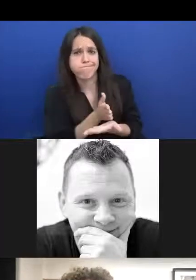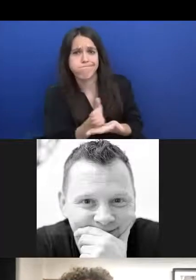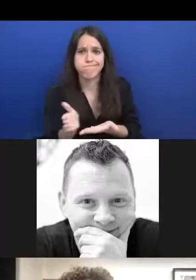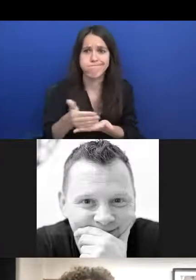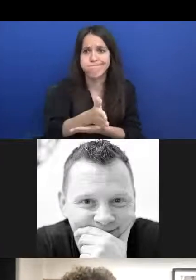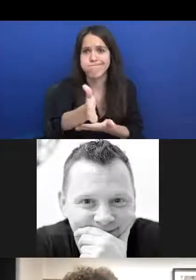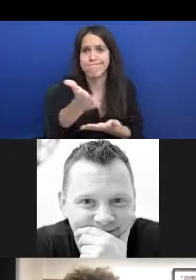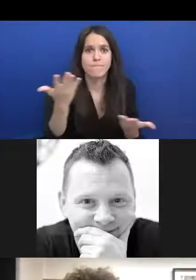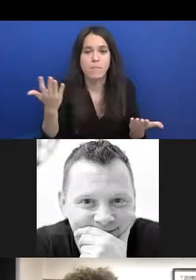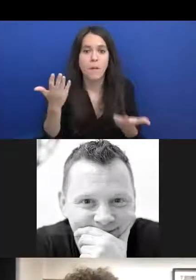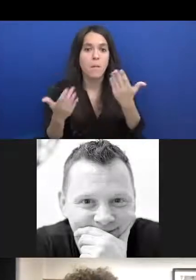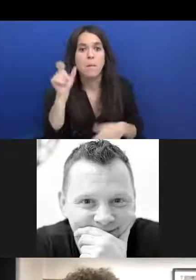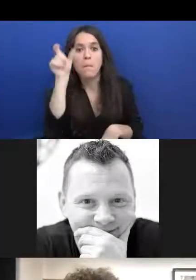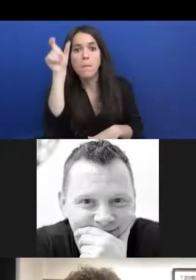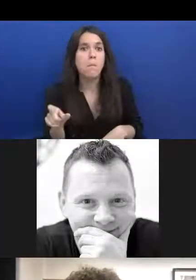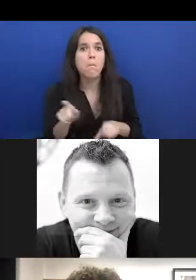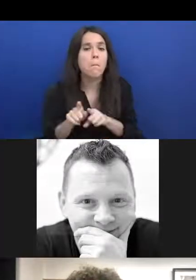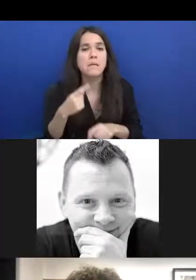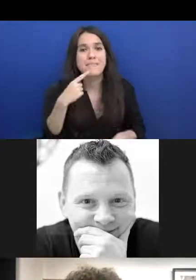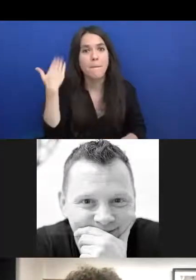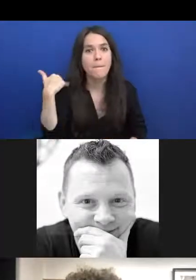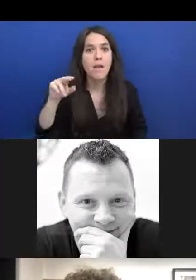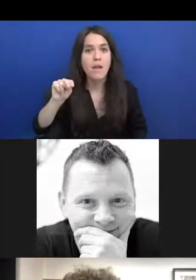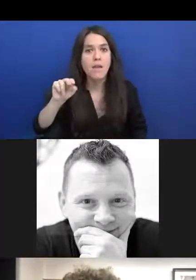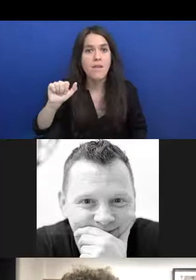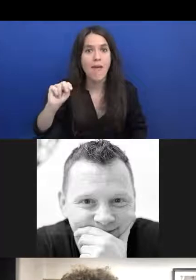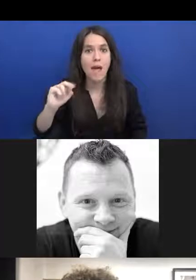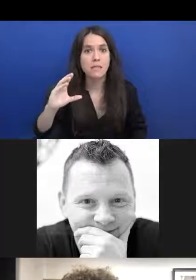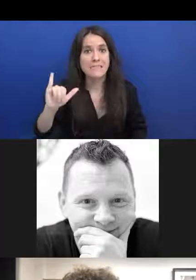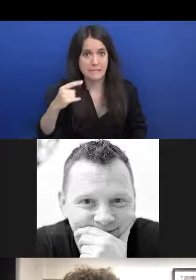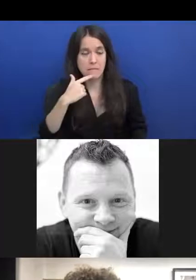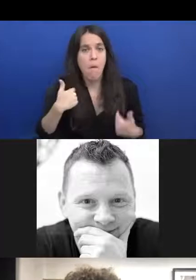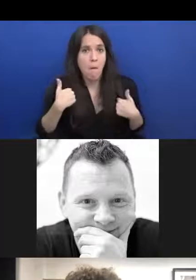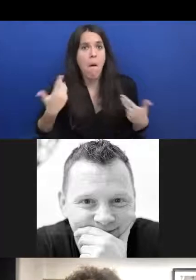things such as Nancy's happy to say I’m a Mawng speaker in this video but it doesn't mean that